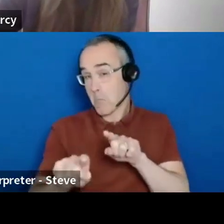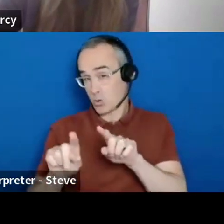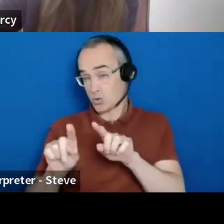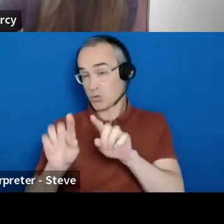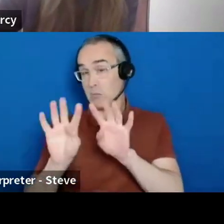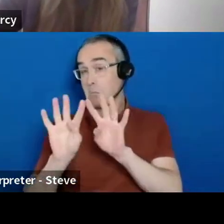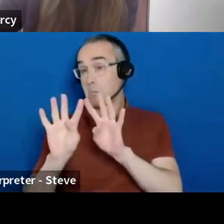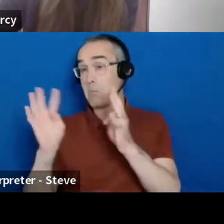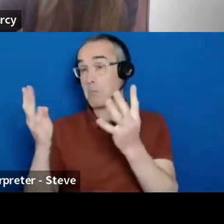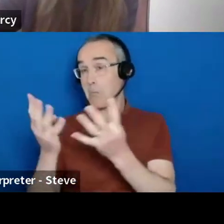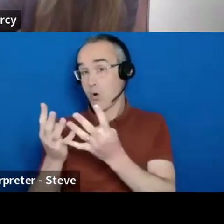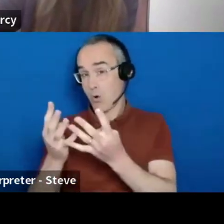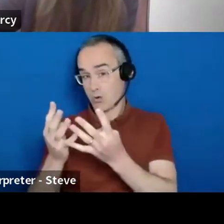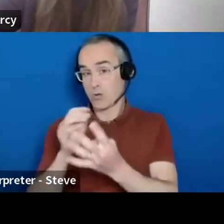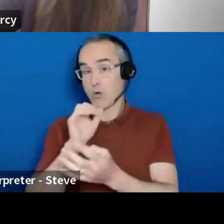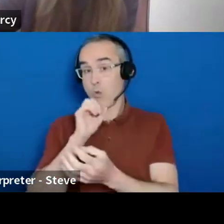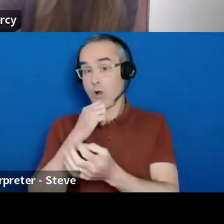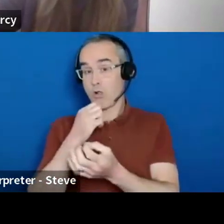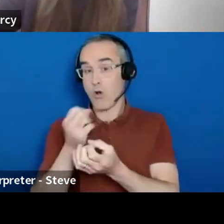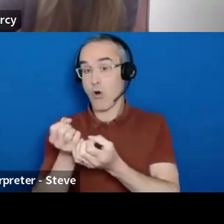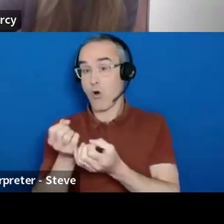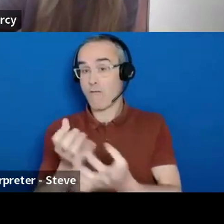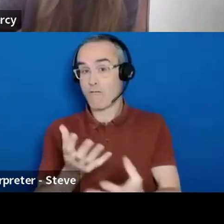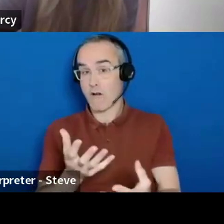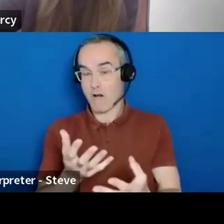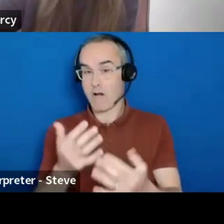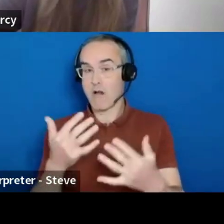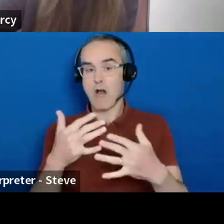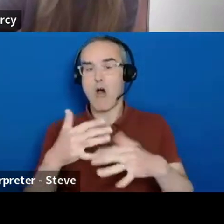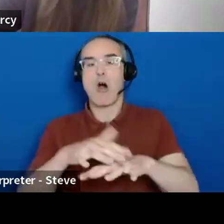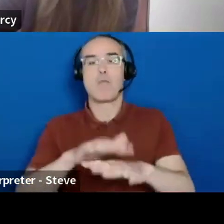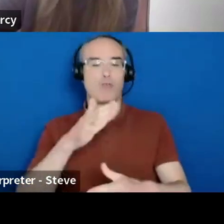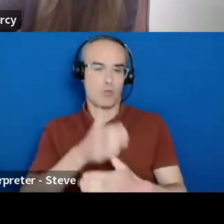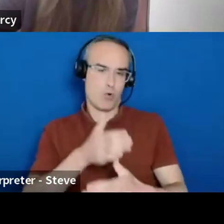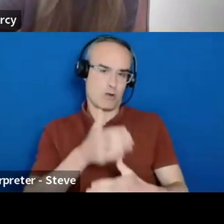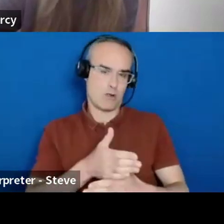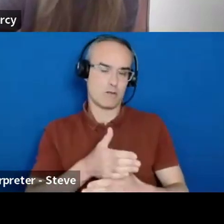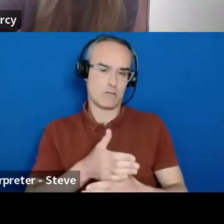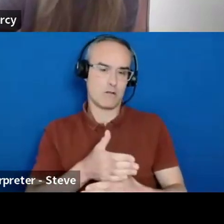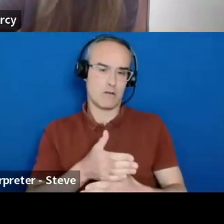offer hybrid, hybrid working as, as a routine thing. And I mean, certainly if you have